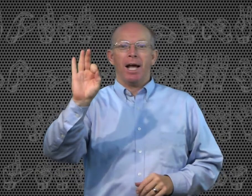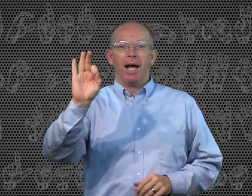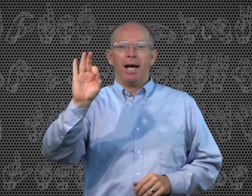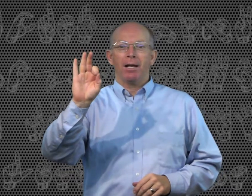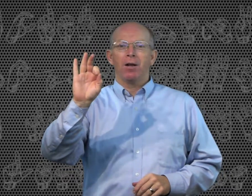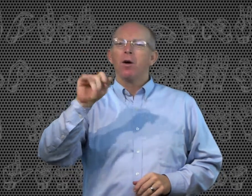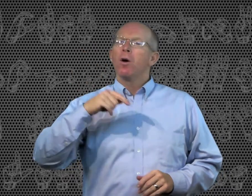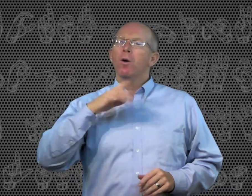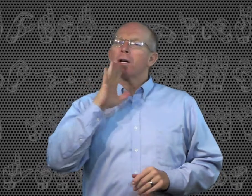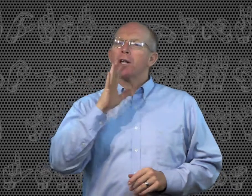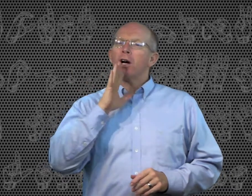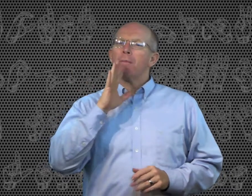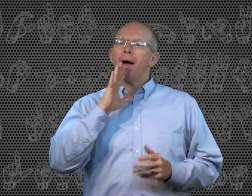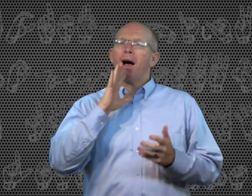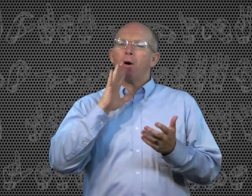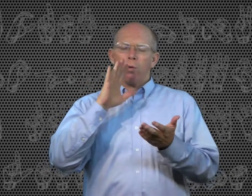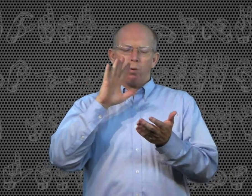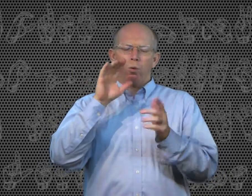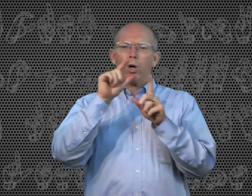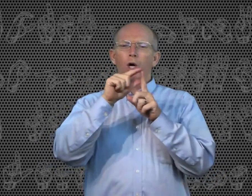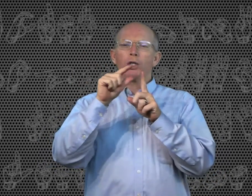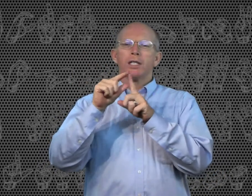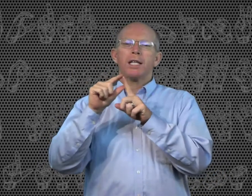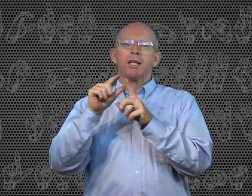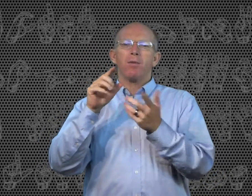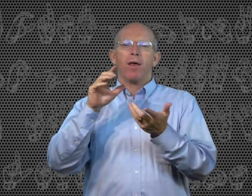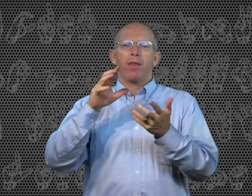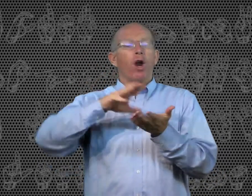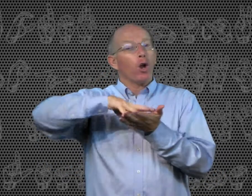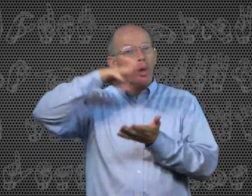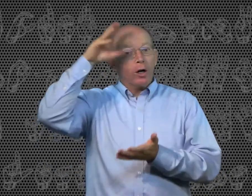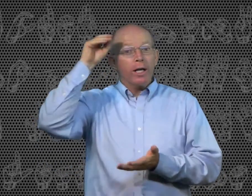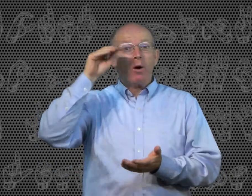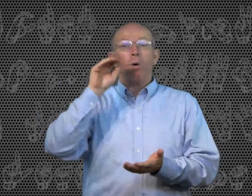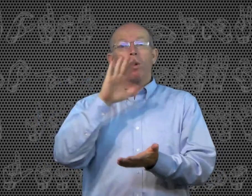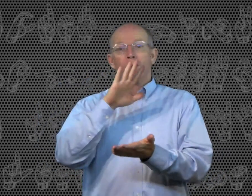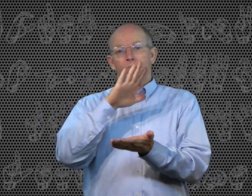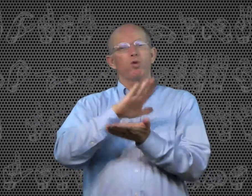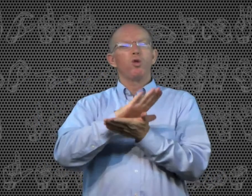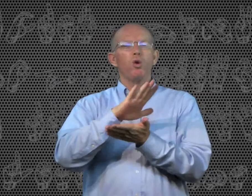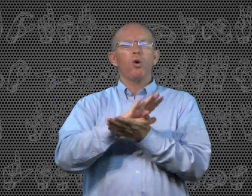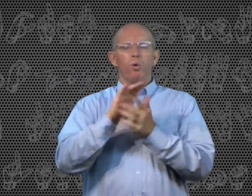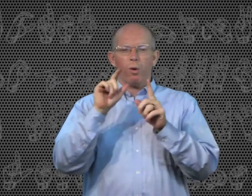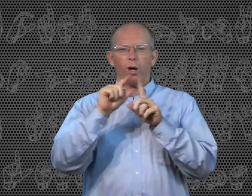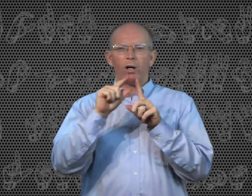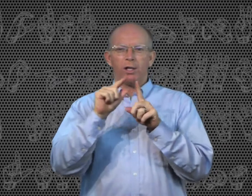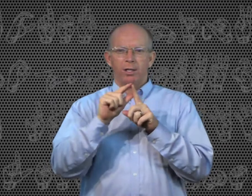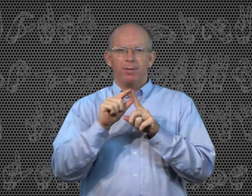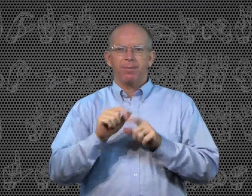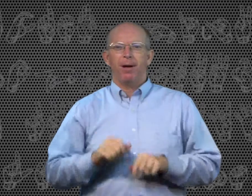We are going to talk about words dealing with learning or school words.